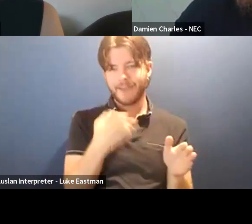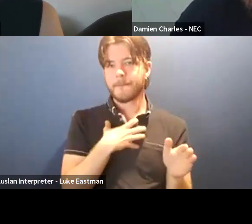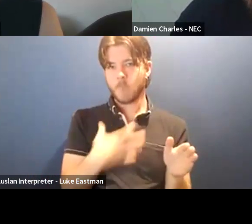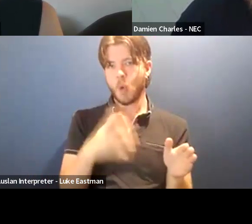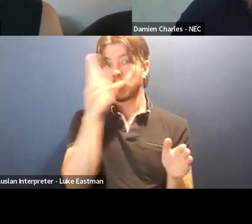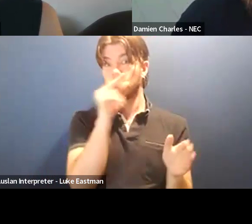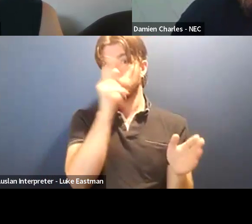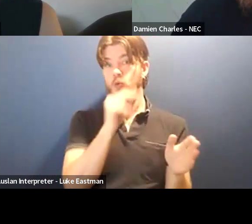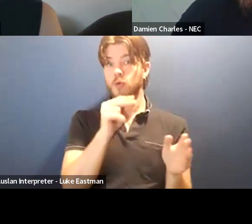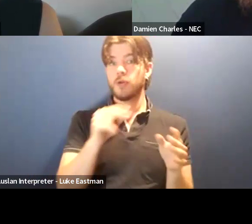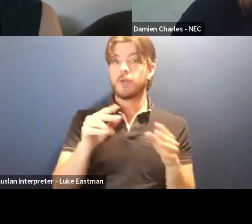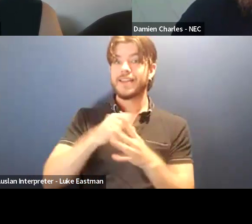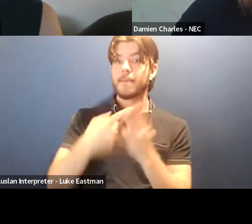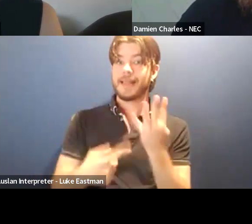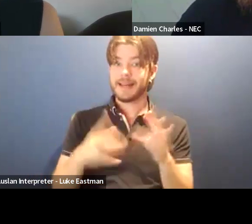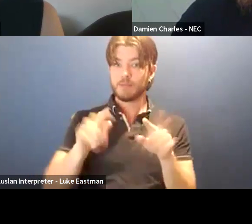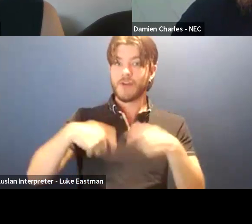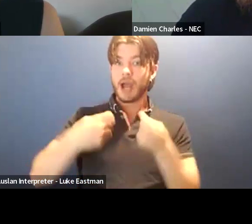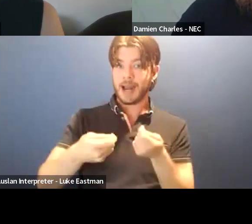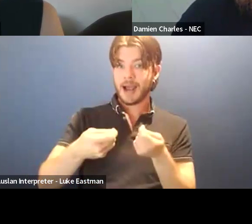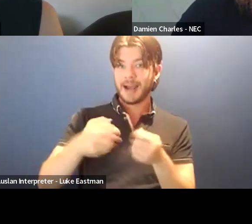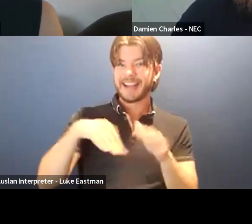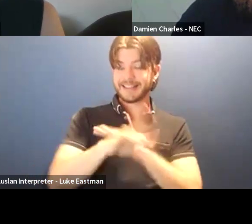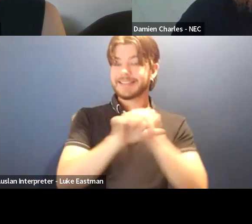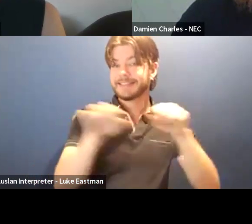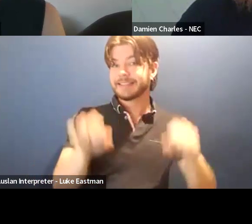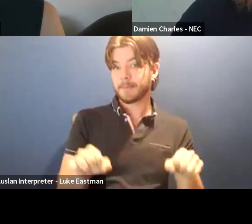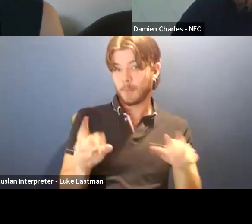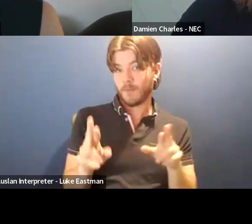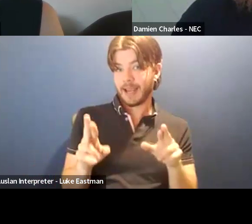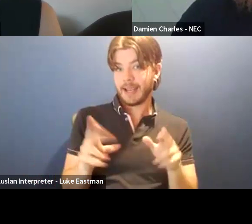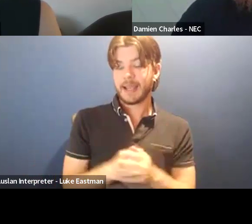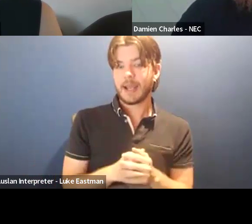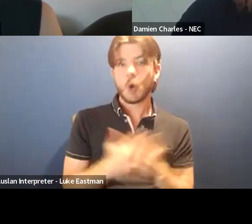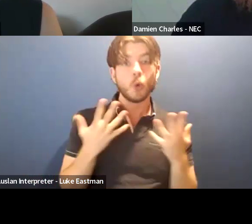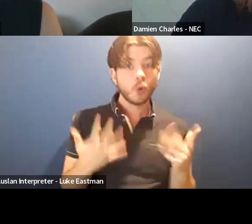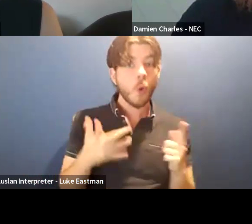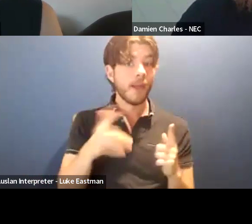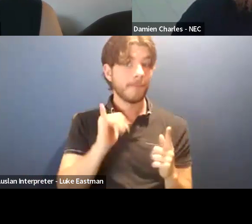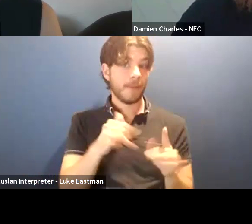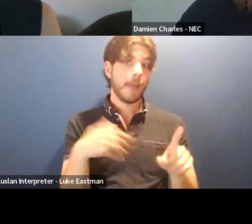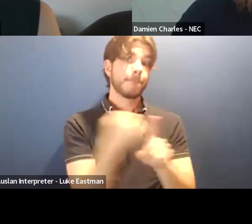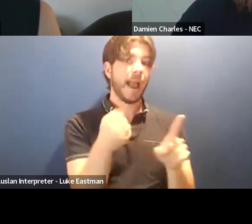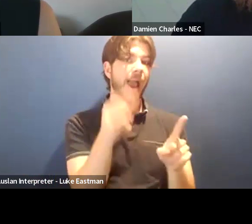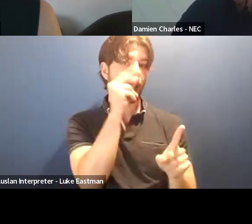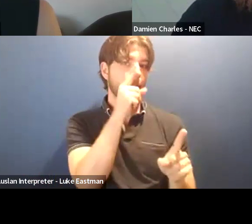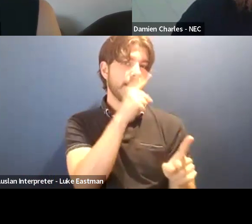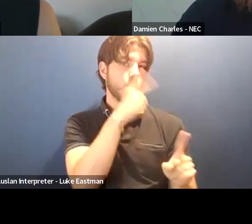the disability employment system we hope. So that might change